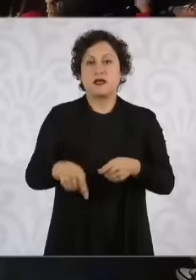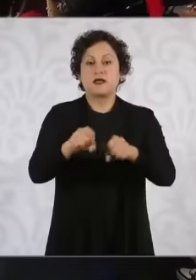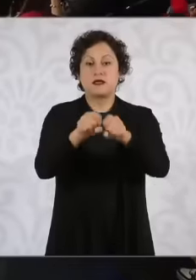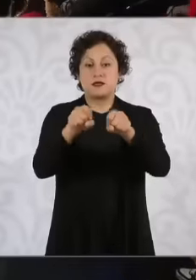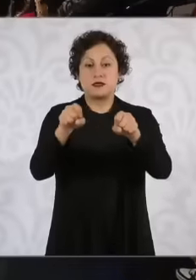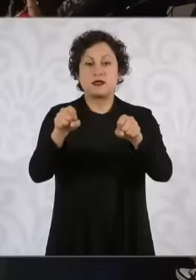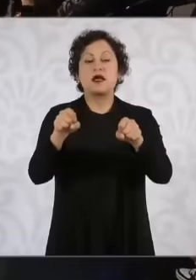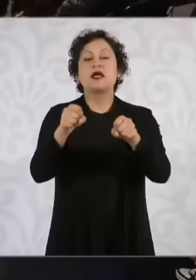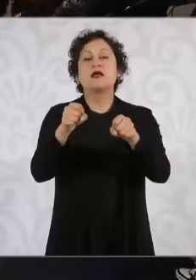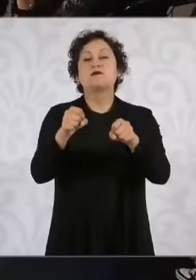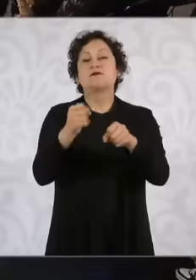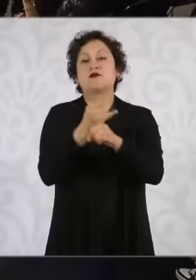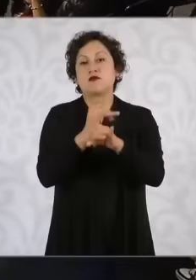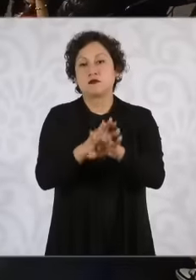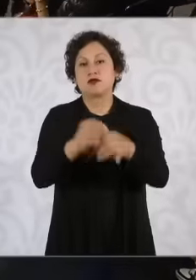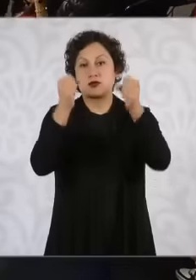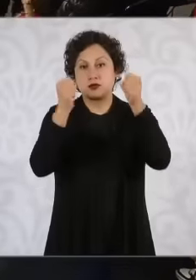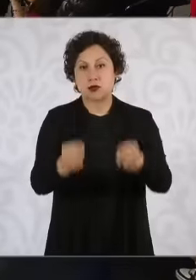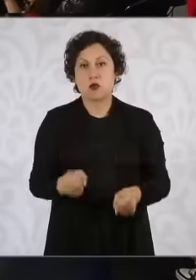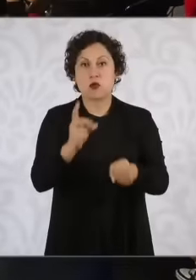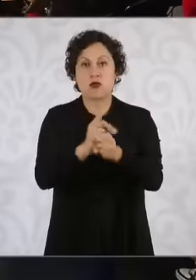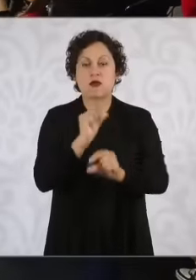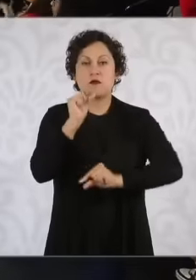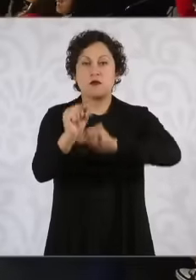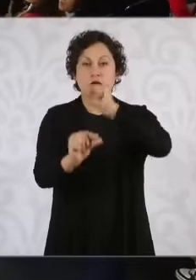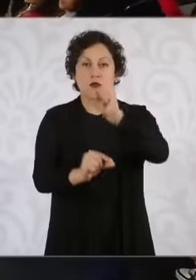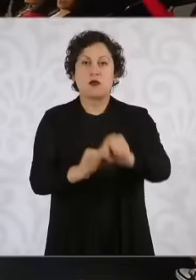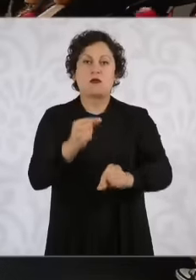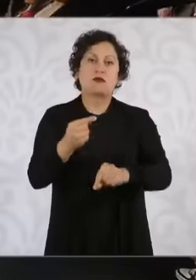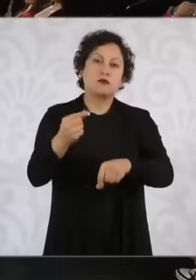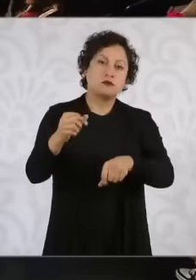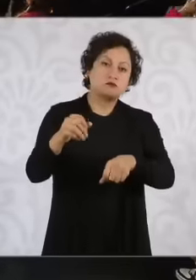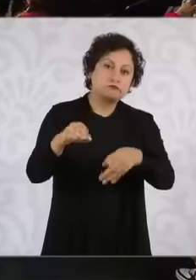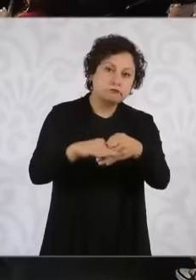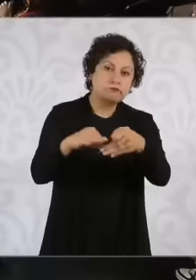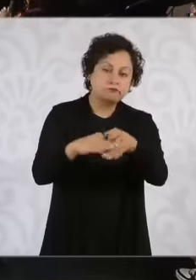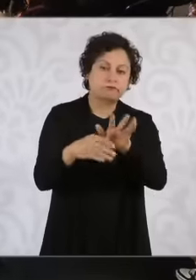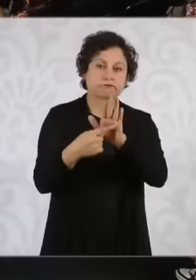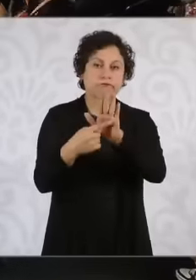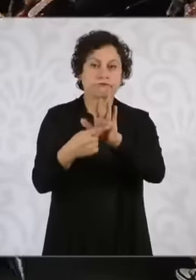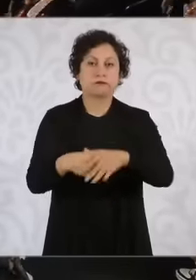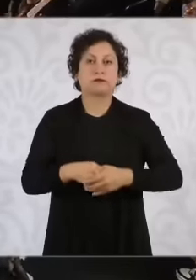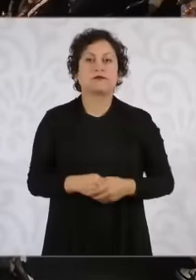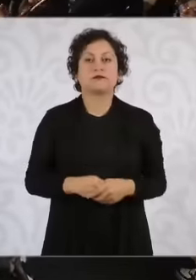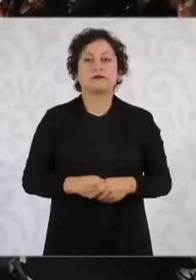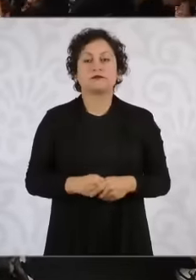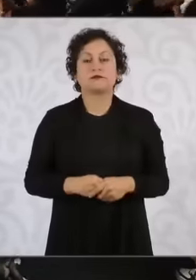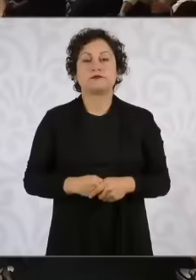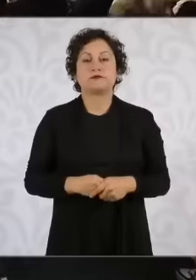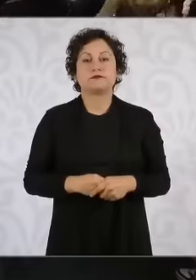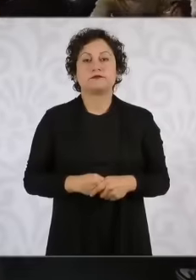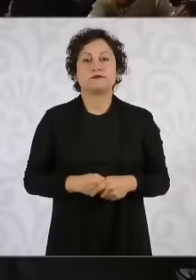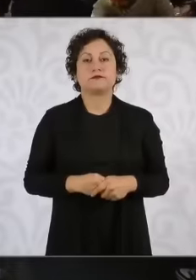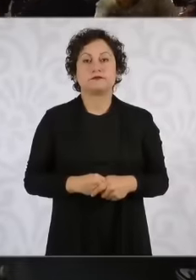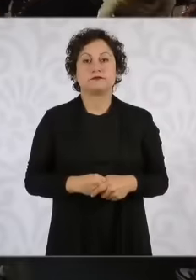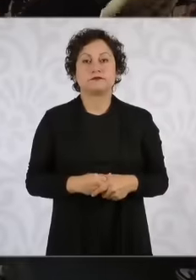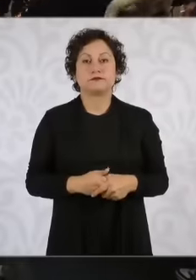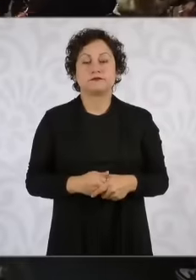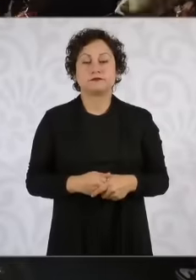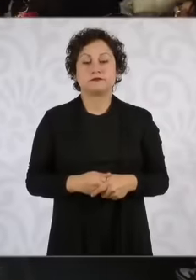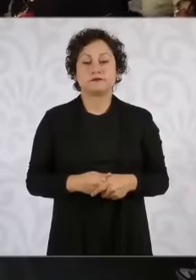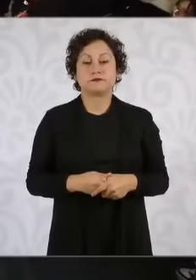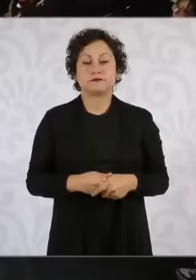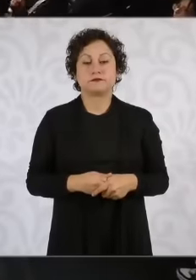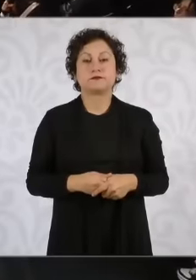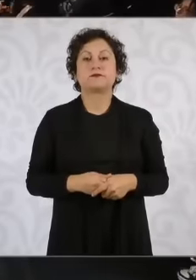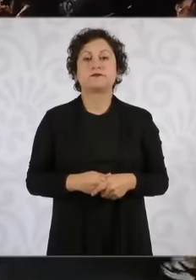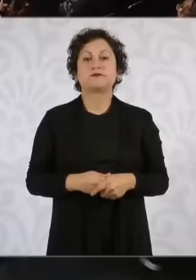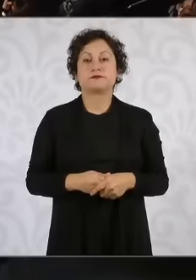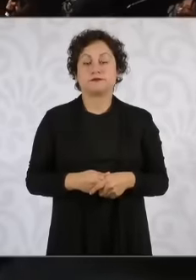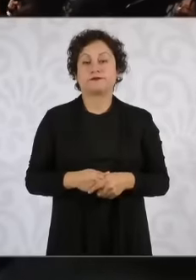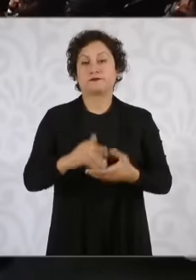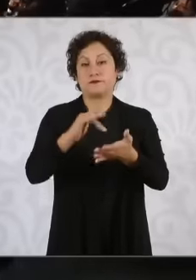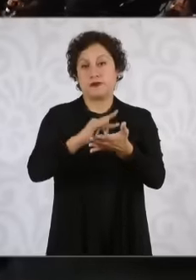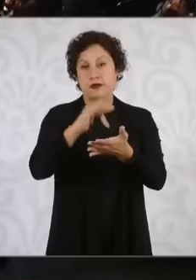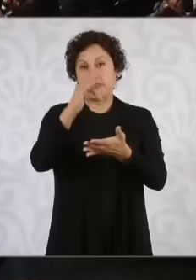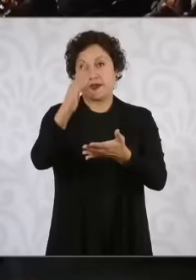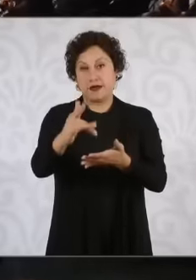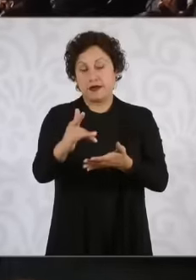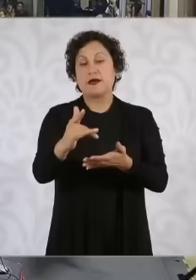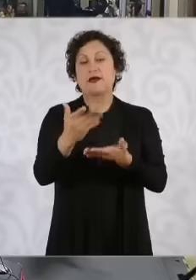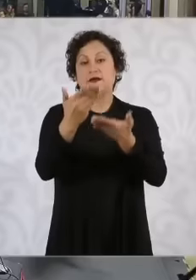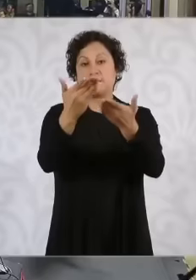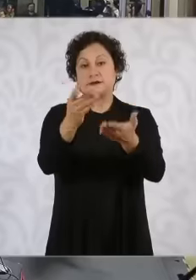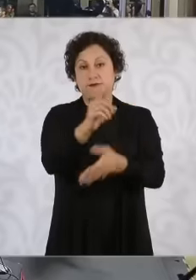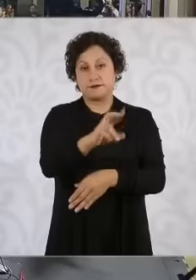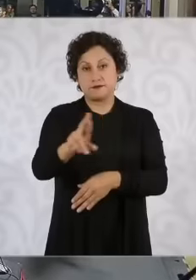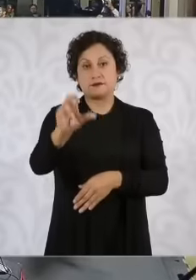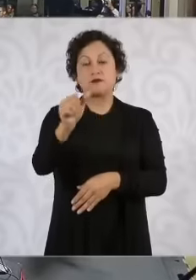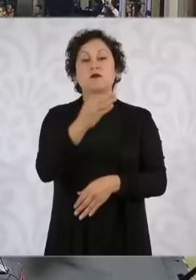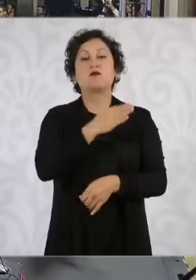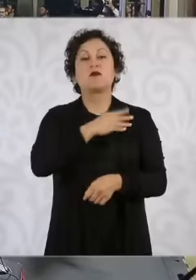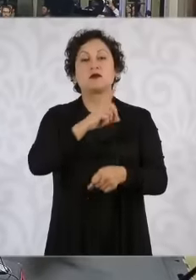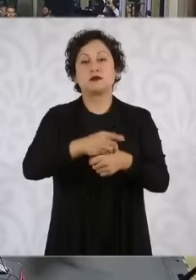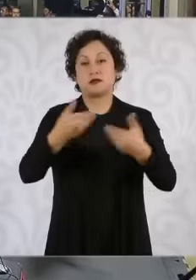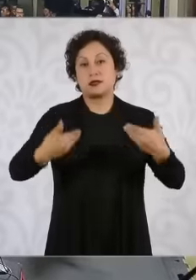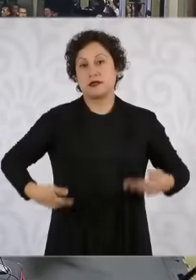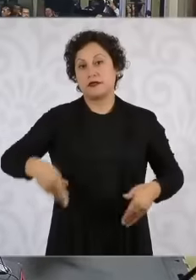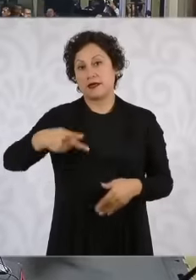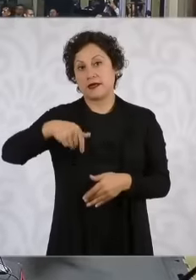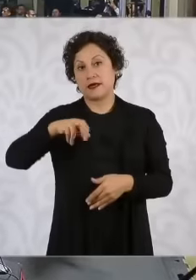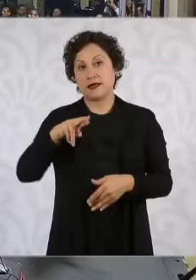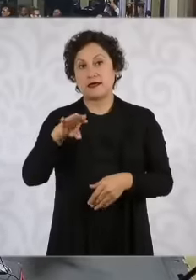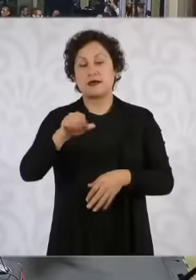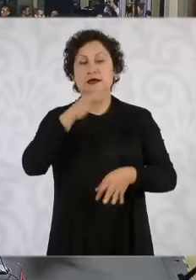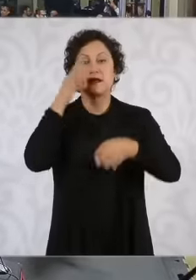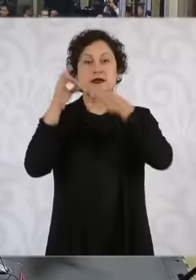Here. Thank you, doctor. Good morning, Karina Vargas. from indigo report doctor indigo report requested